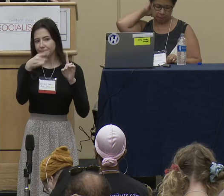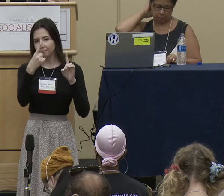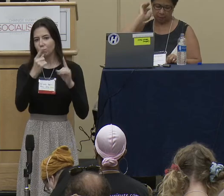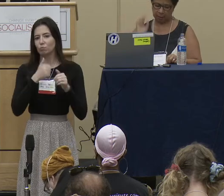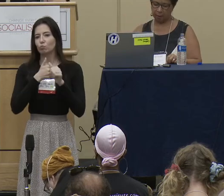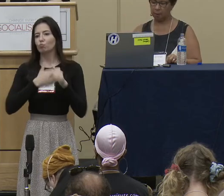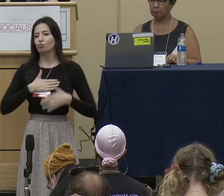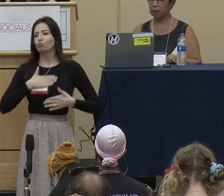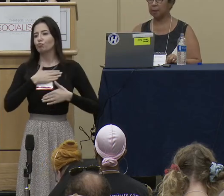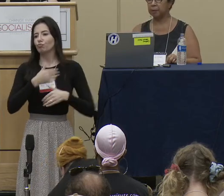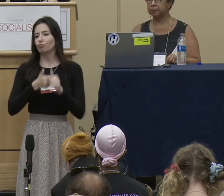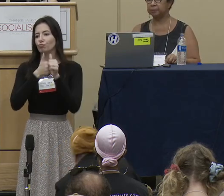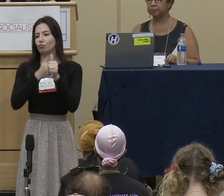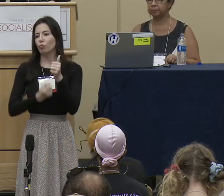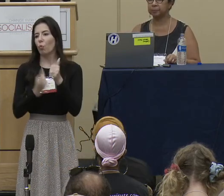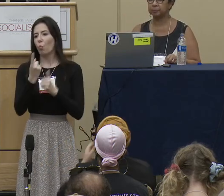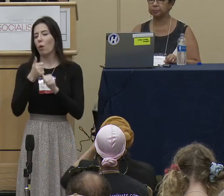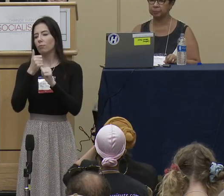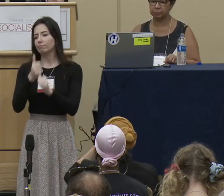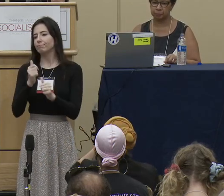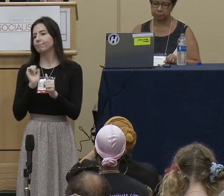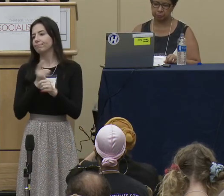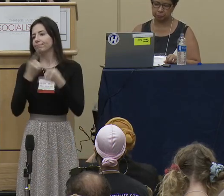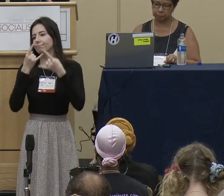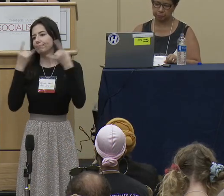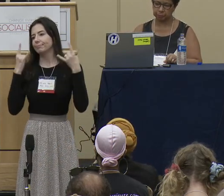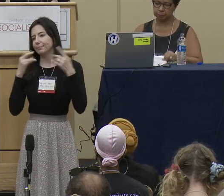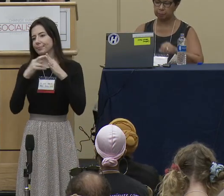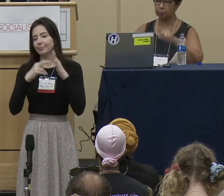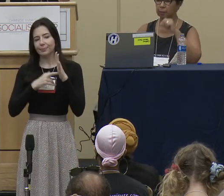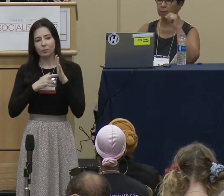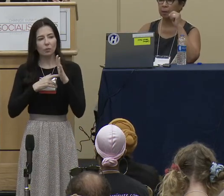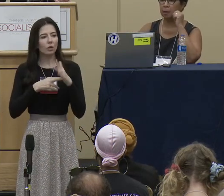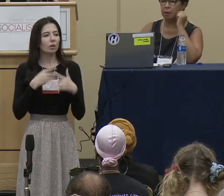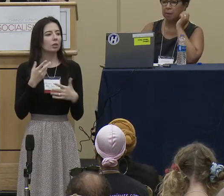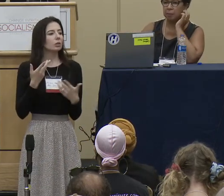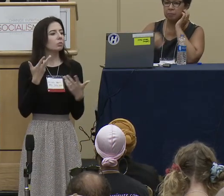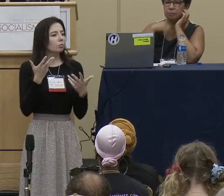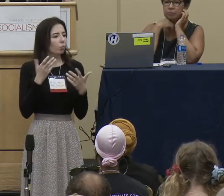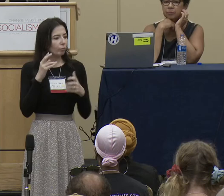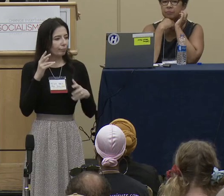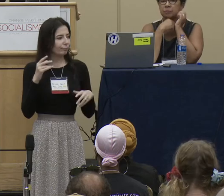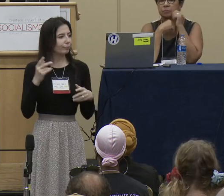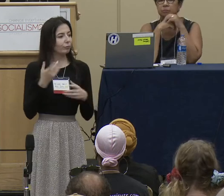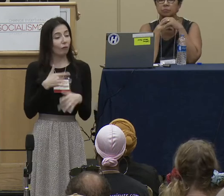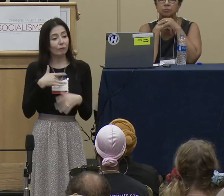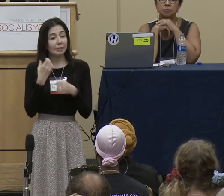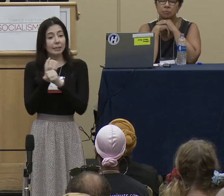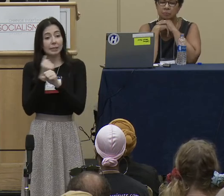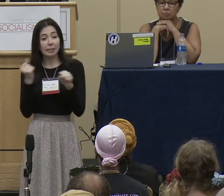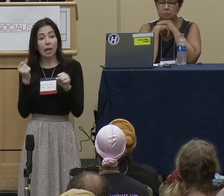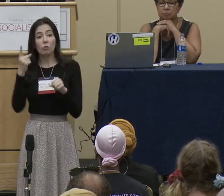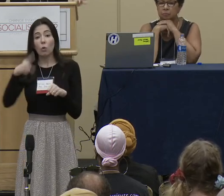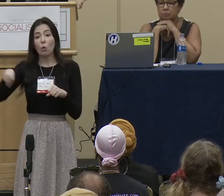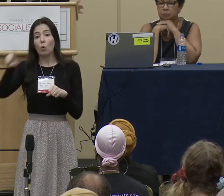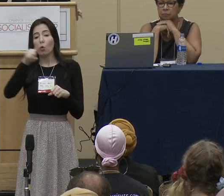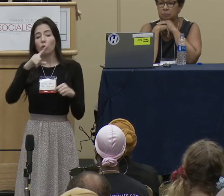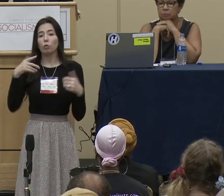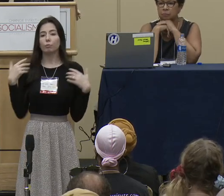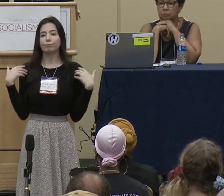. That was just a reminder. And we appreciate everyone following our mask policy. We really want this to be a place